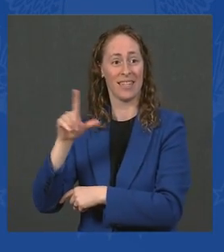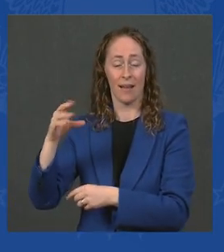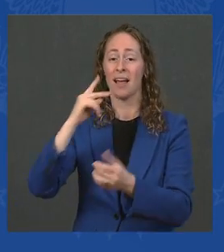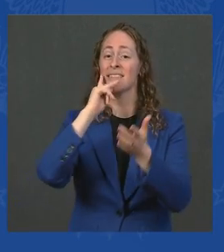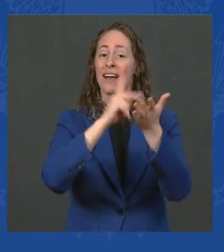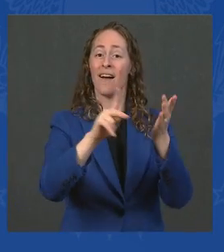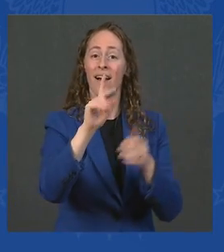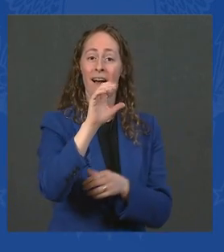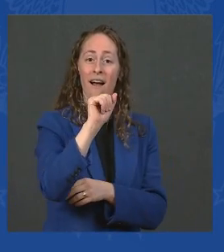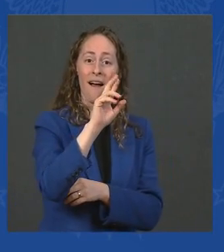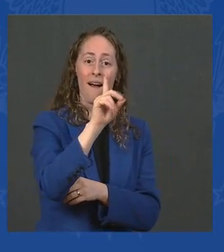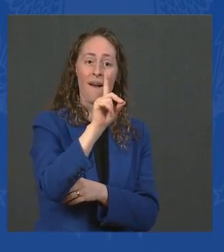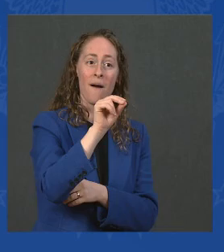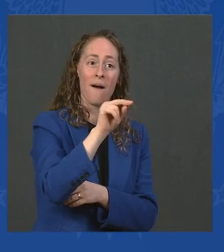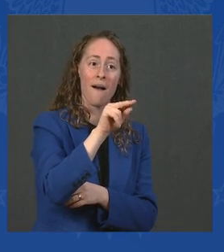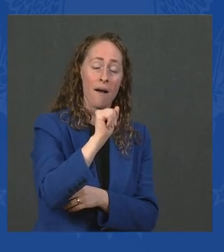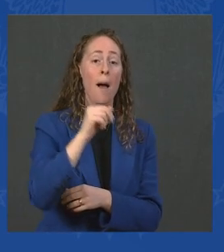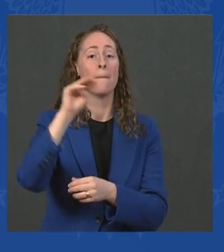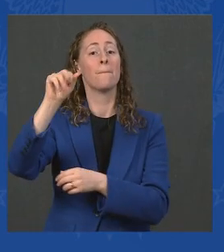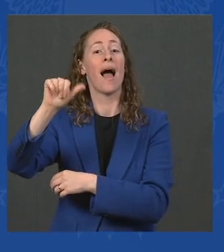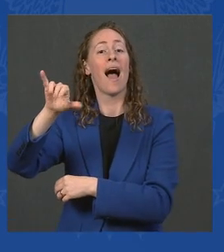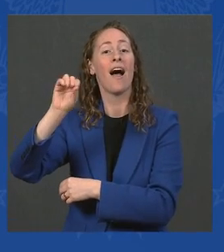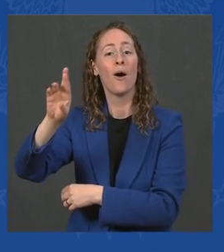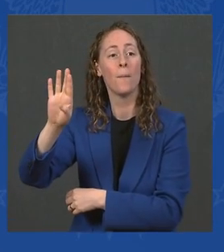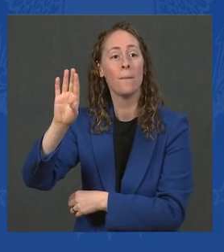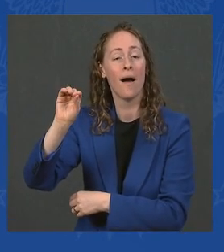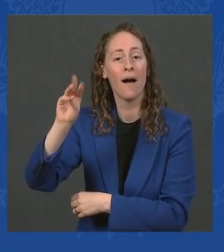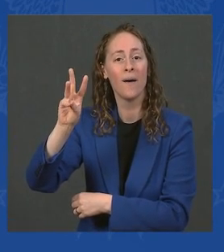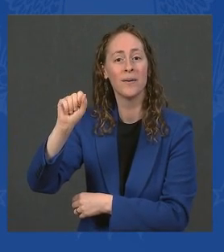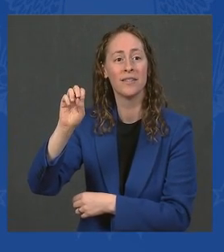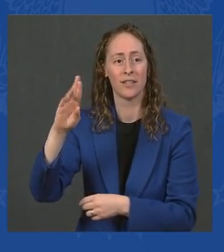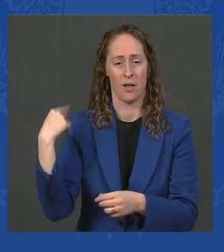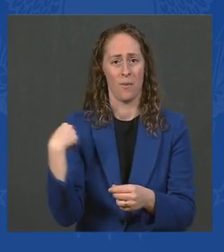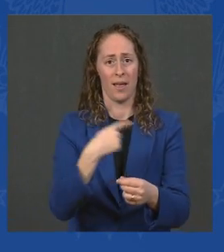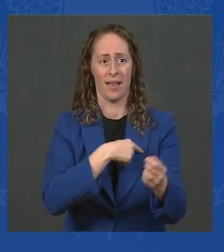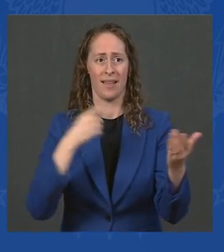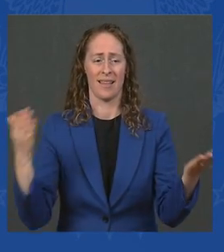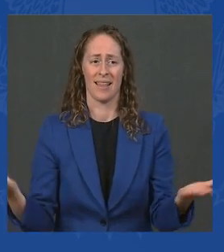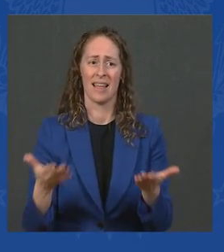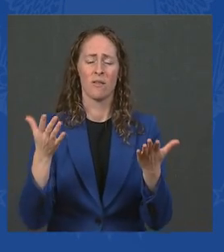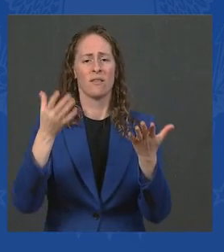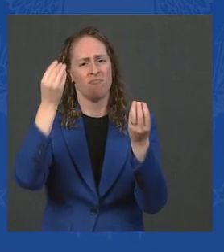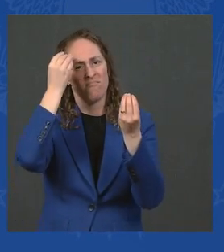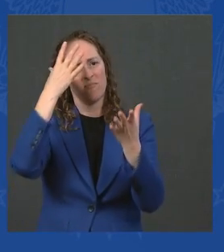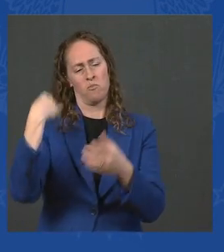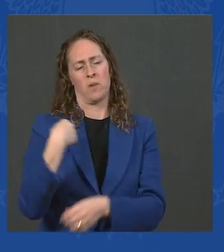are here because we want you to know how very proud -- how very proud of you and your classmates we all are.